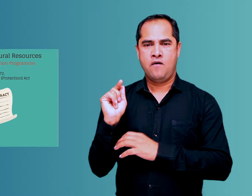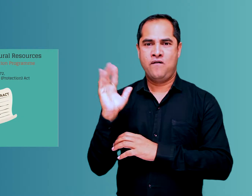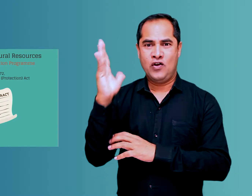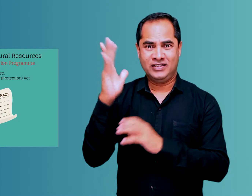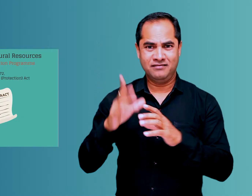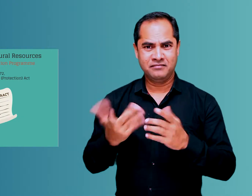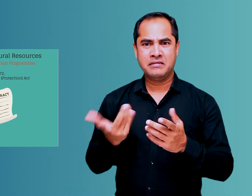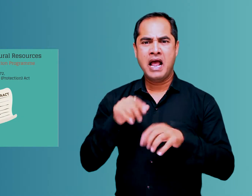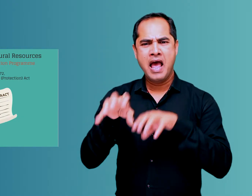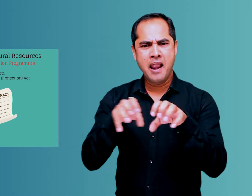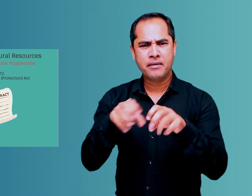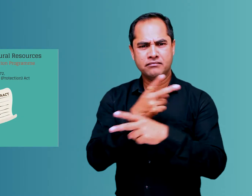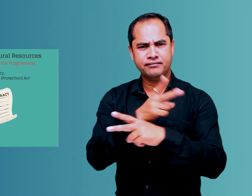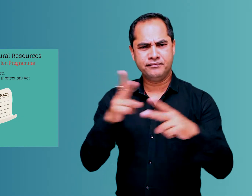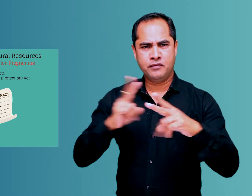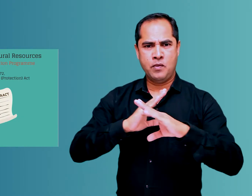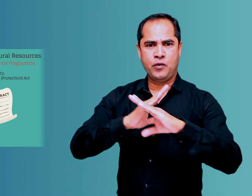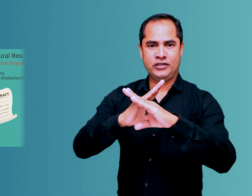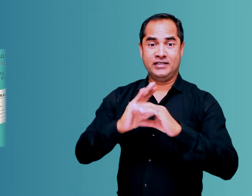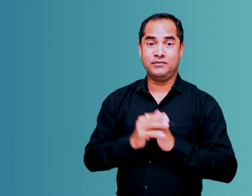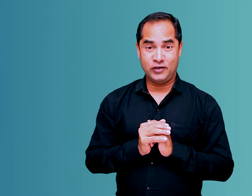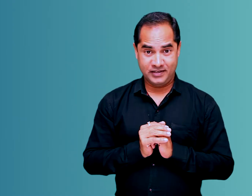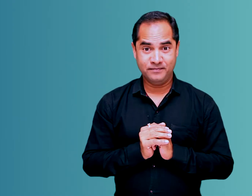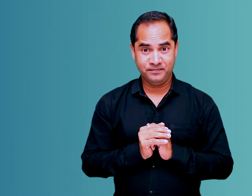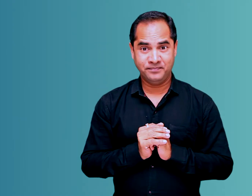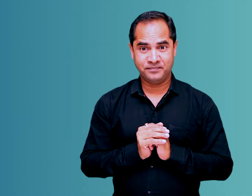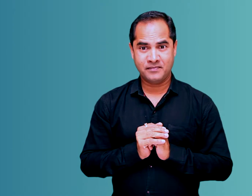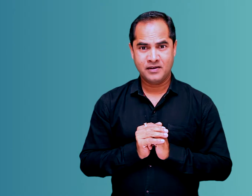The aim of this act is to conserve and protect the wildlife and the forests,